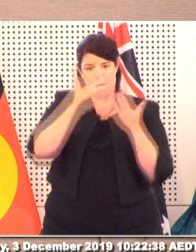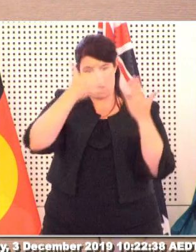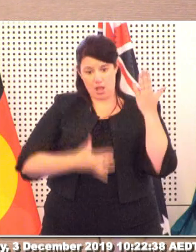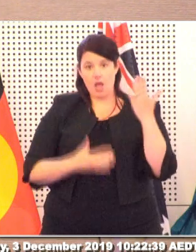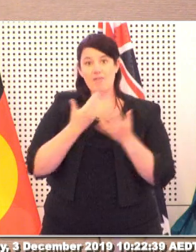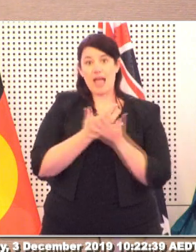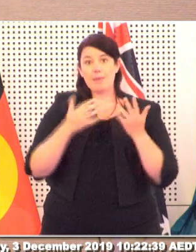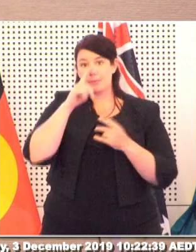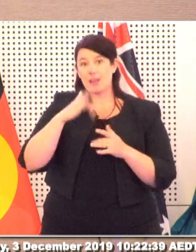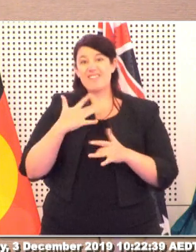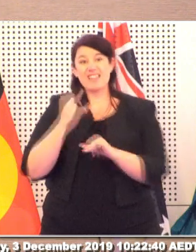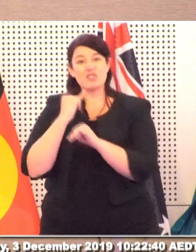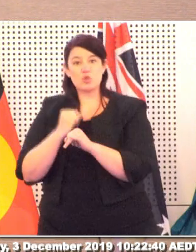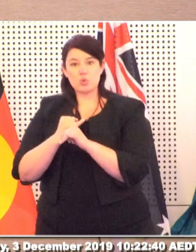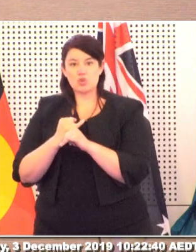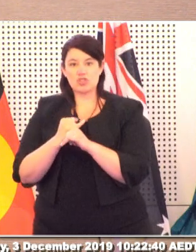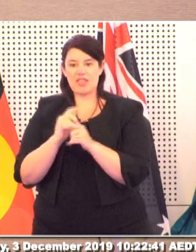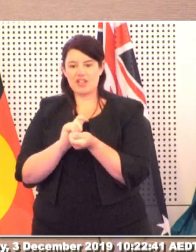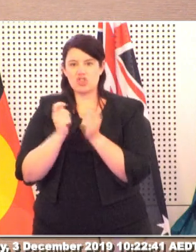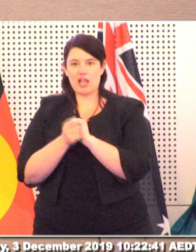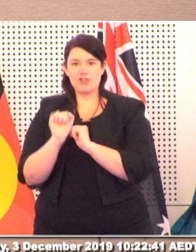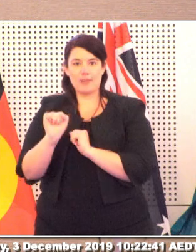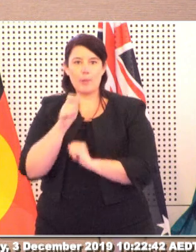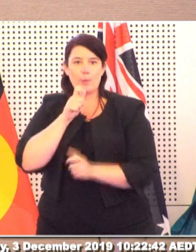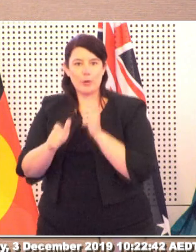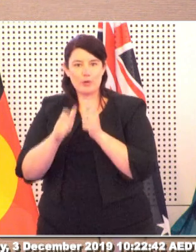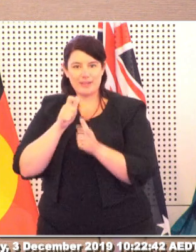institutions but they’ve changed their terminology, which in fact makes it harder